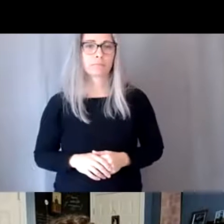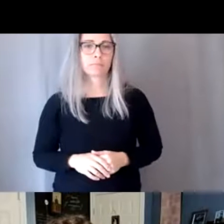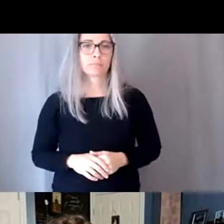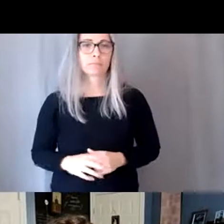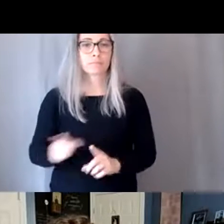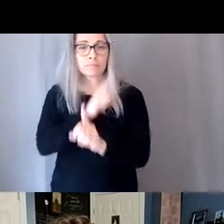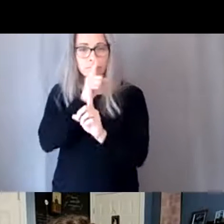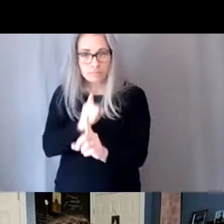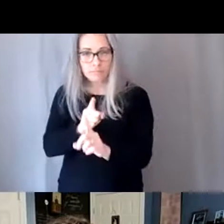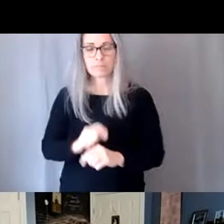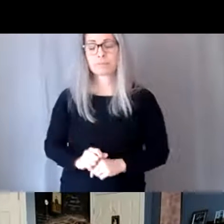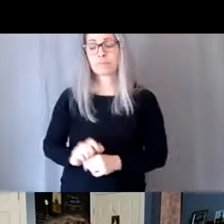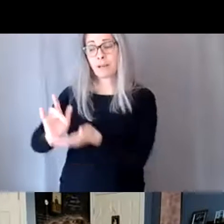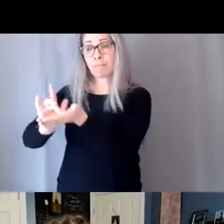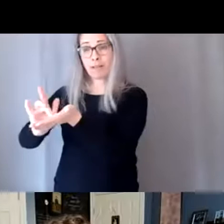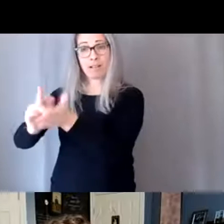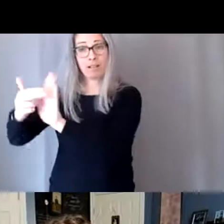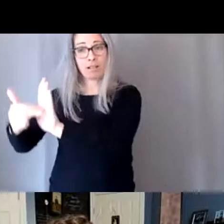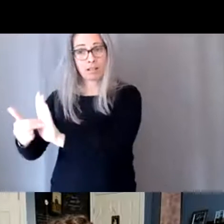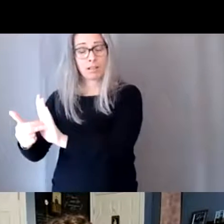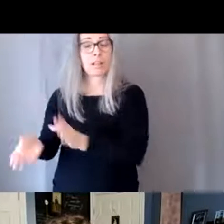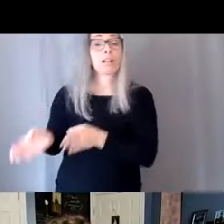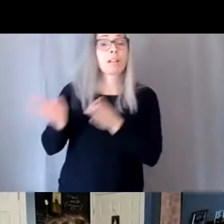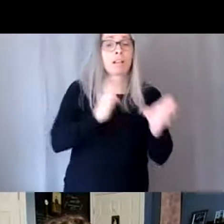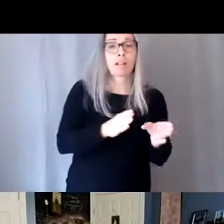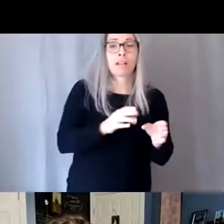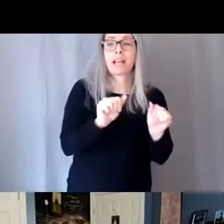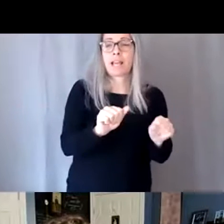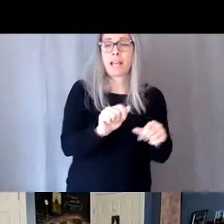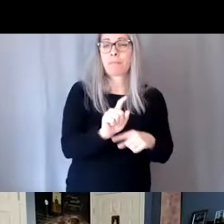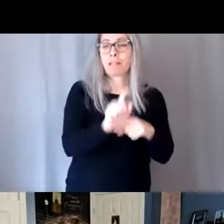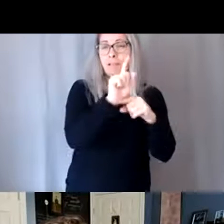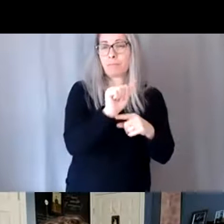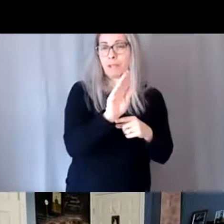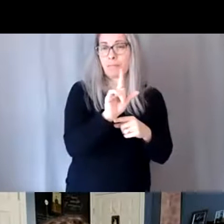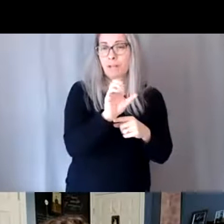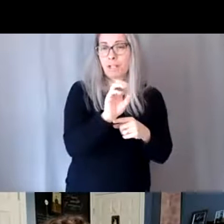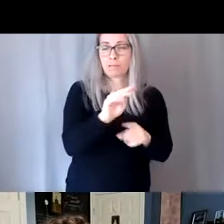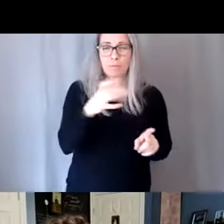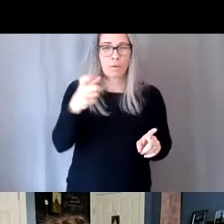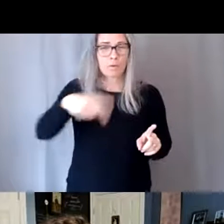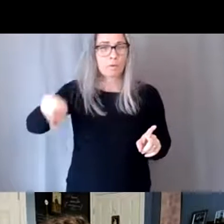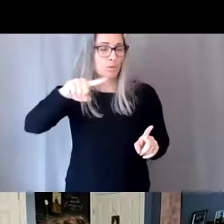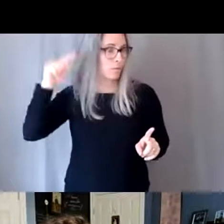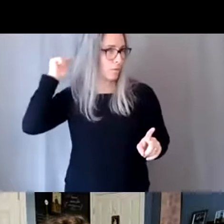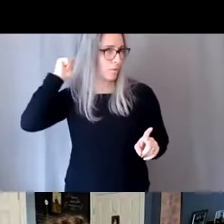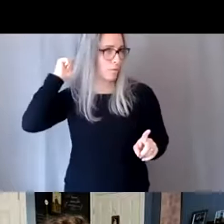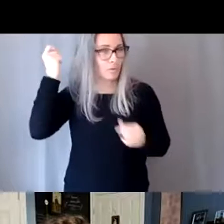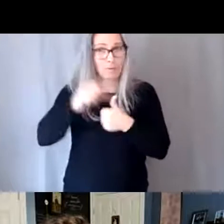as ableism so with Lewis’s definition of ableism in mind